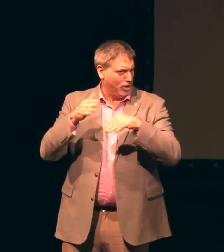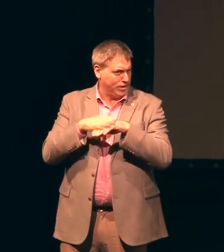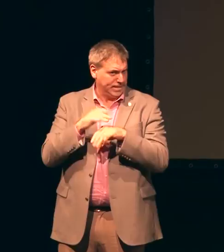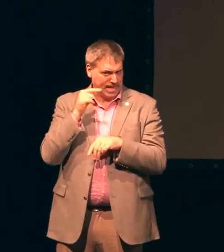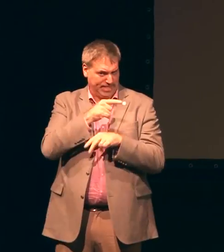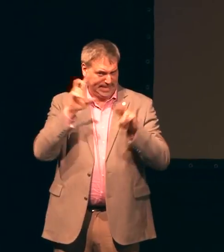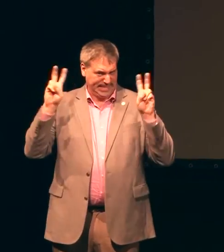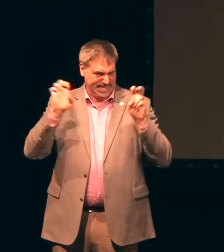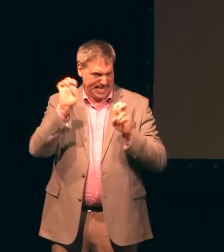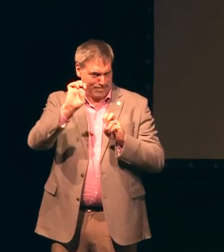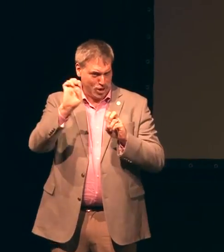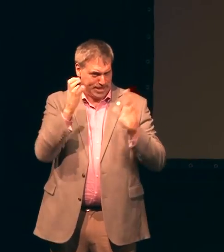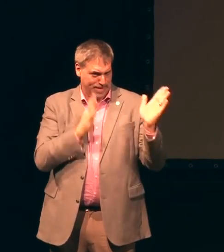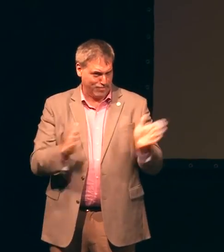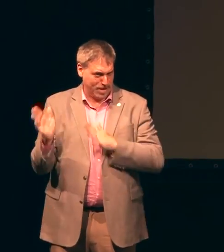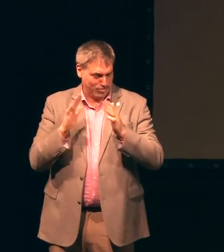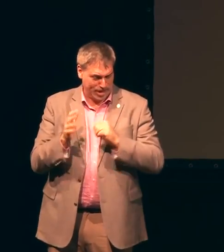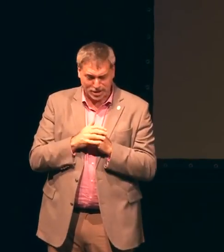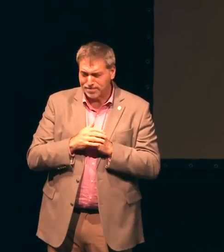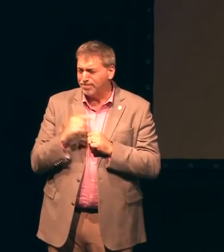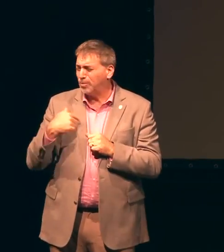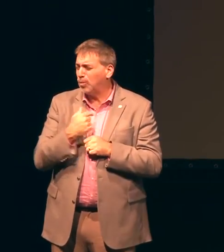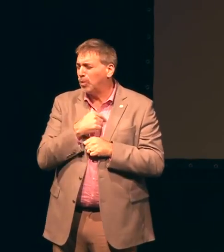task force to focus on the issue of emergency